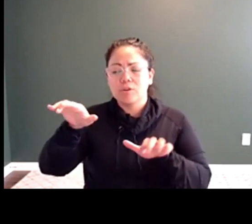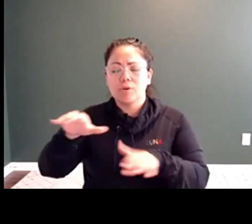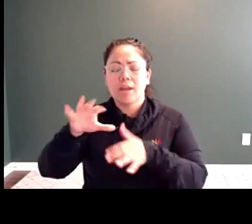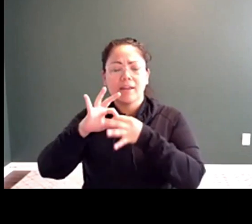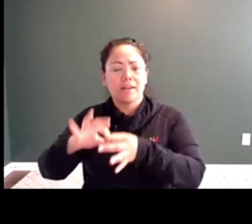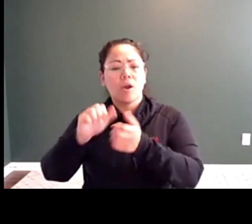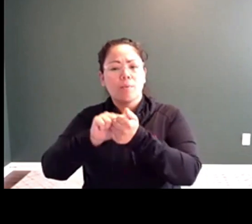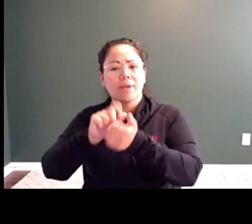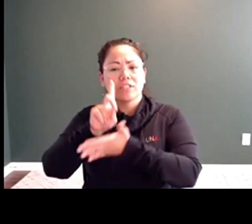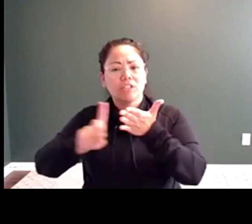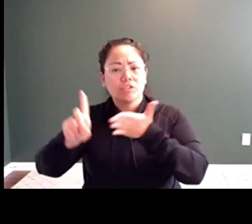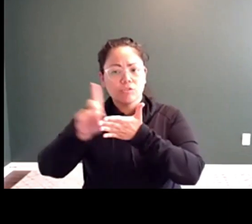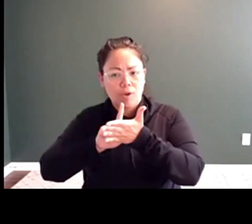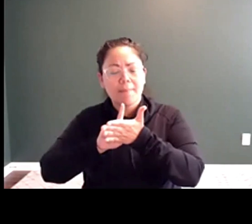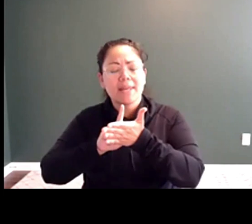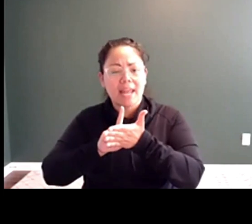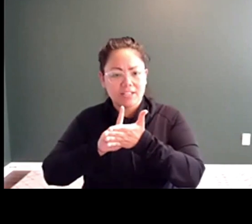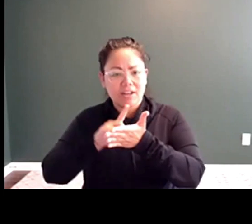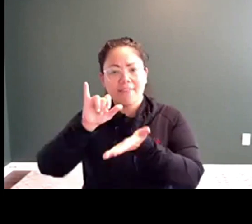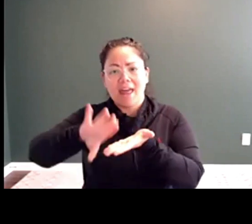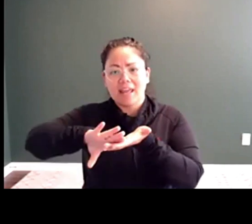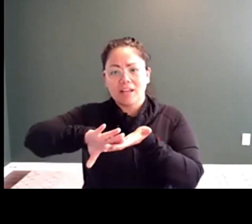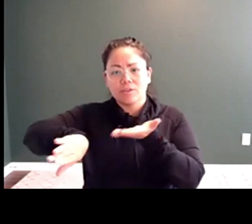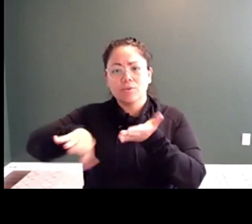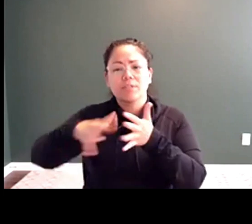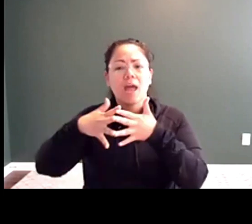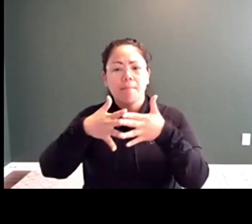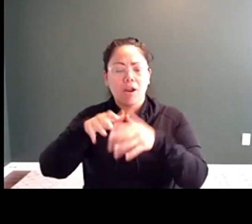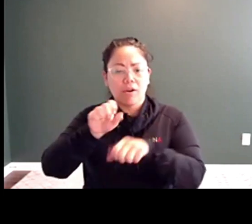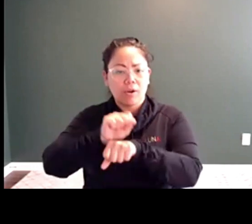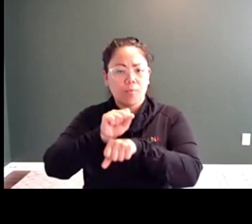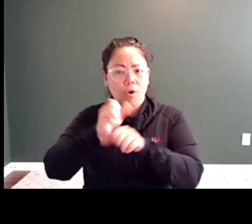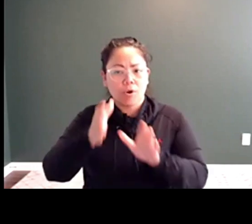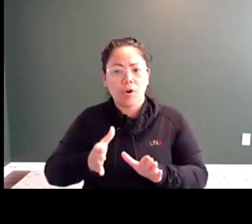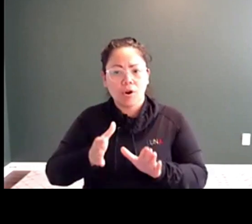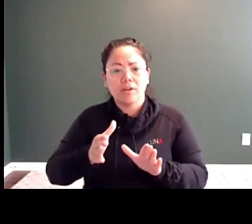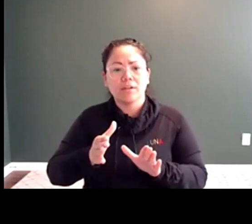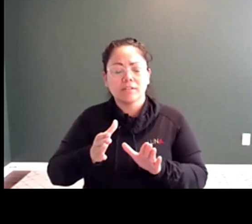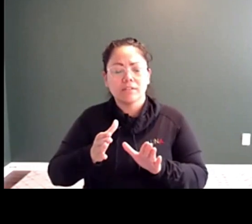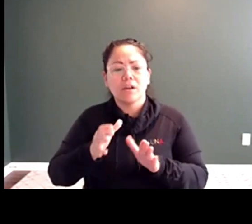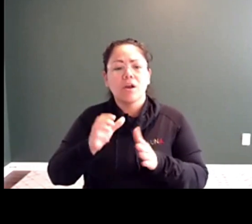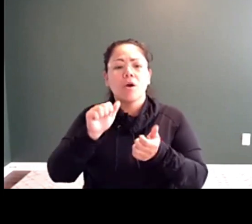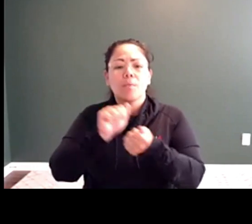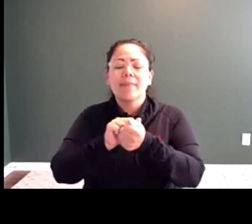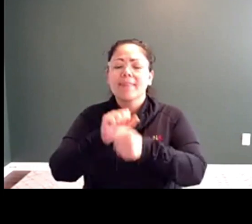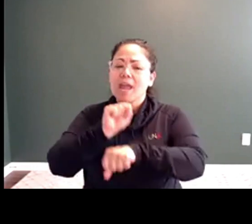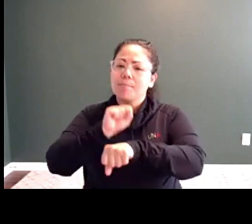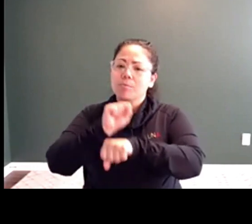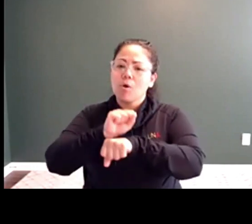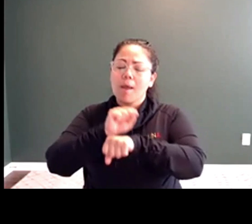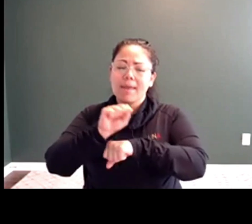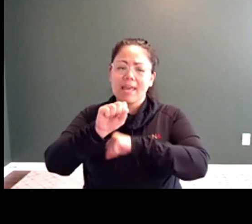that specifically excludes American workers with employment advertising that specifies workers